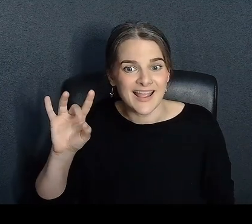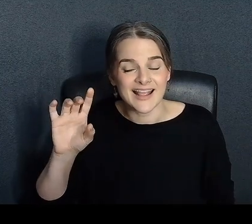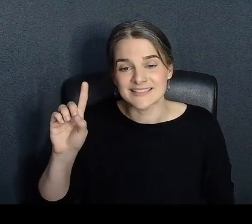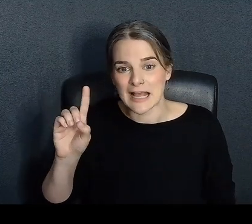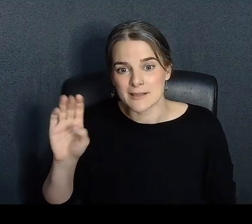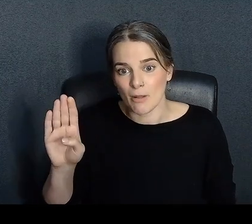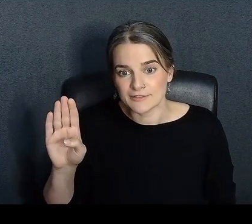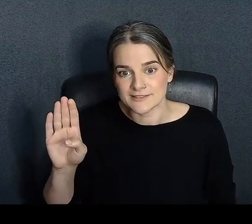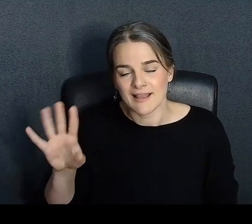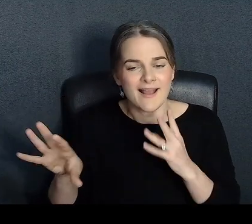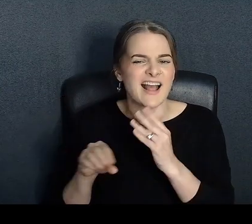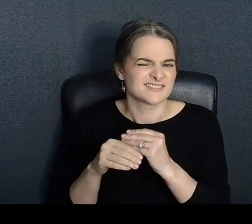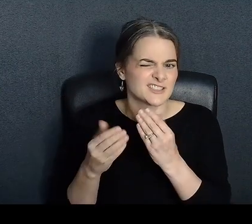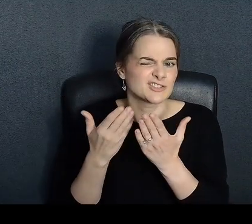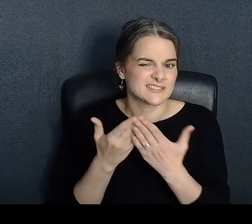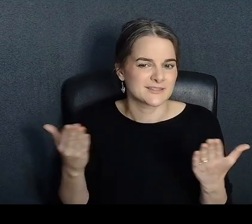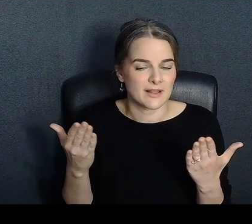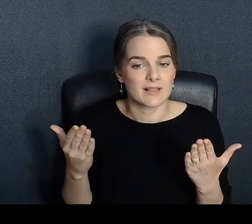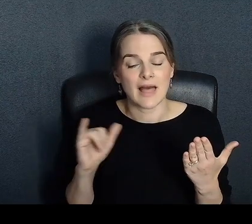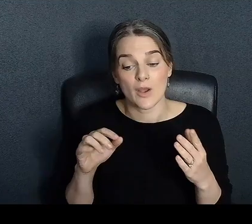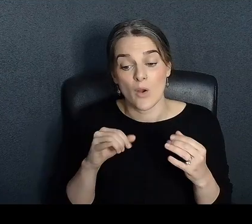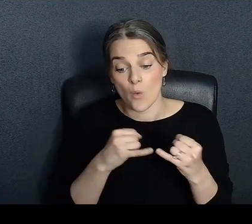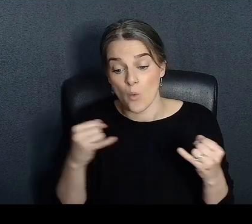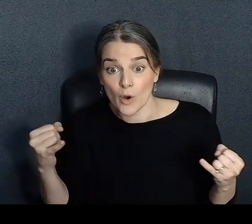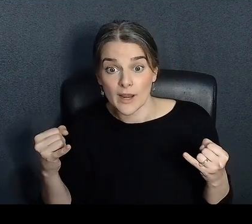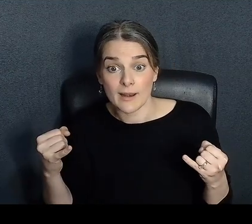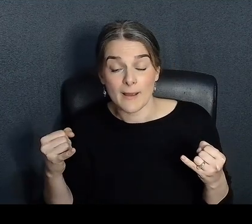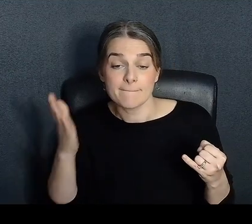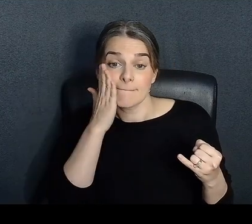like a corded bed shaker. And that's all the way to the right.